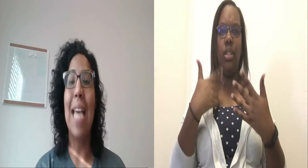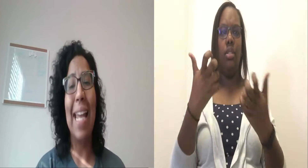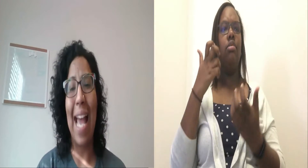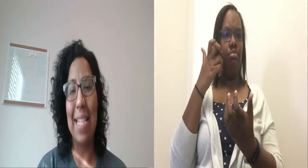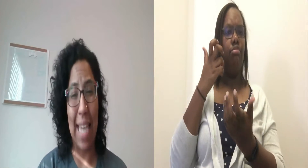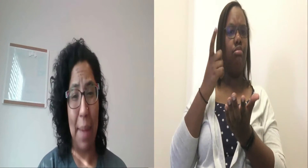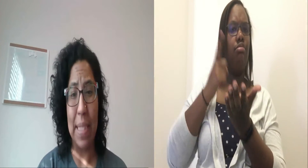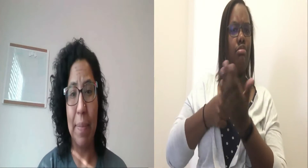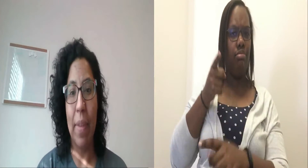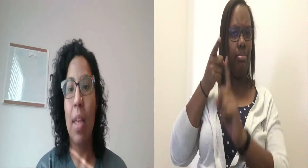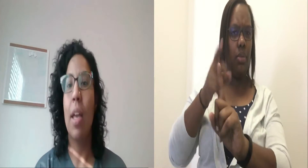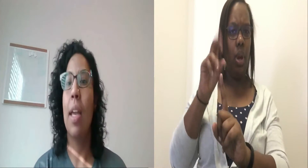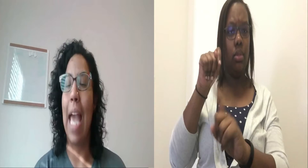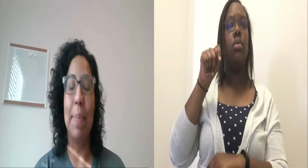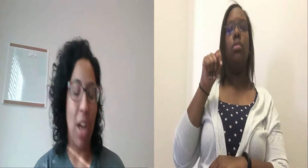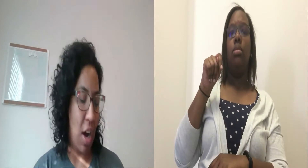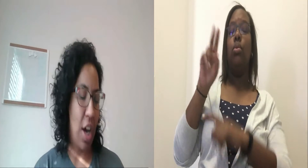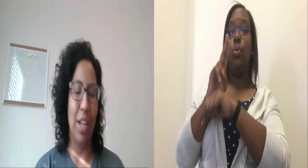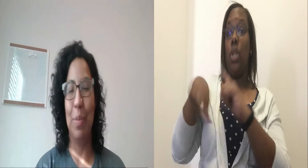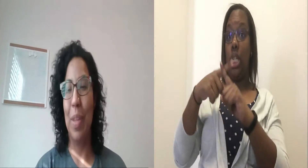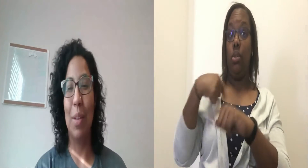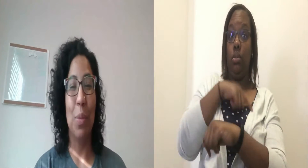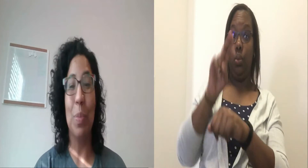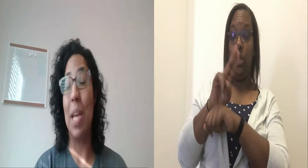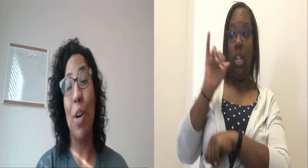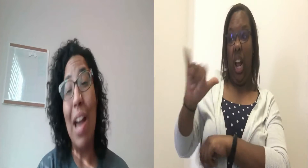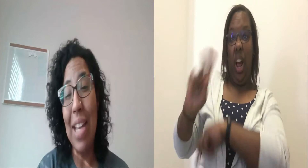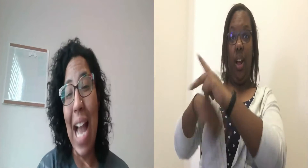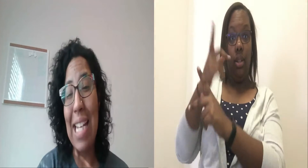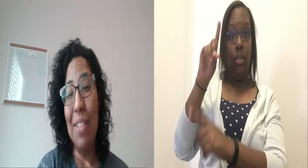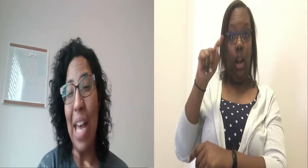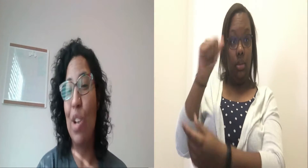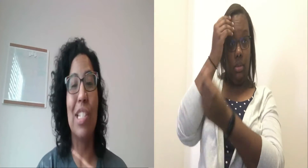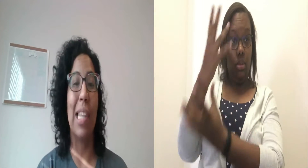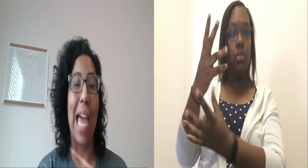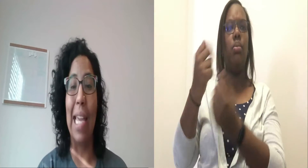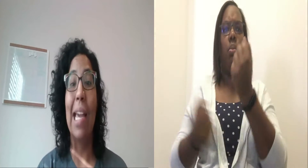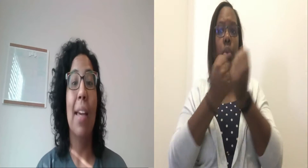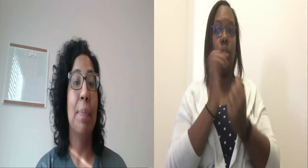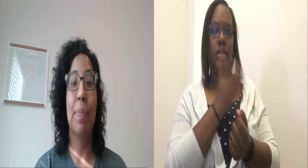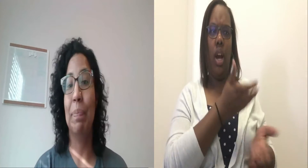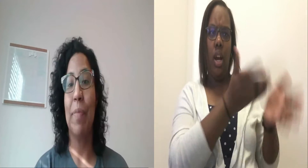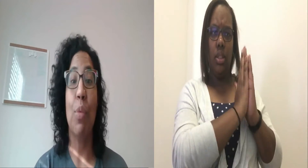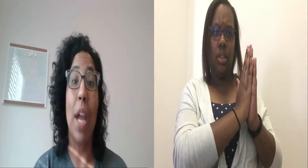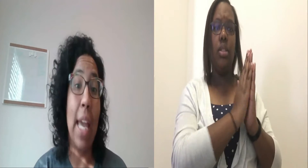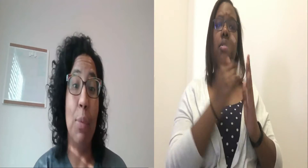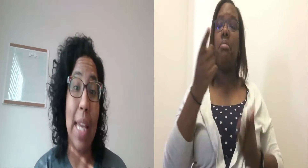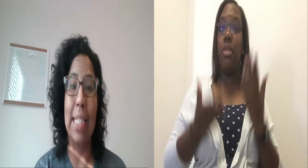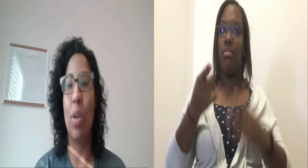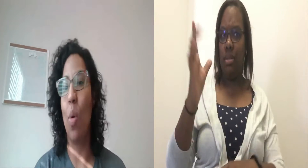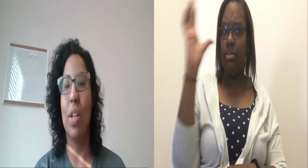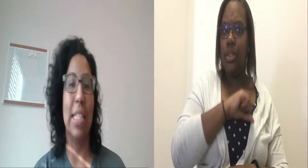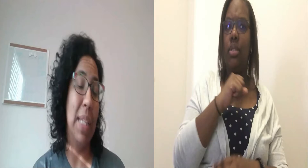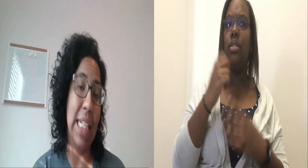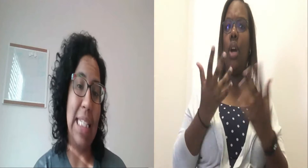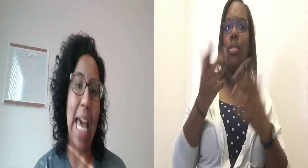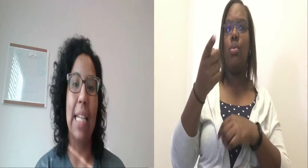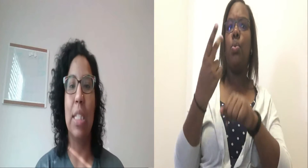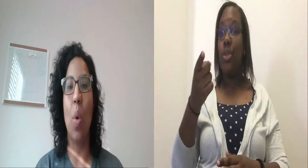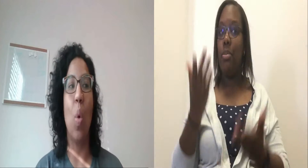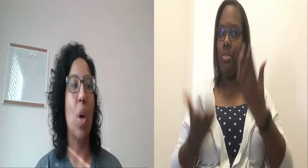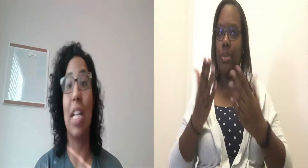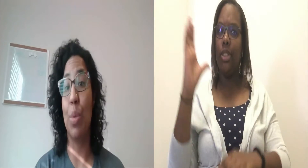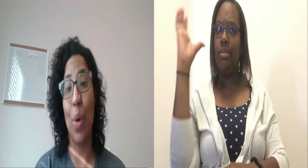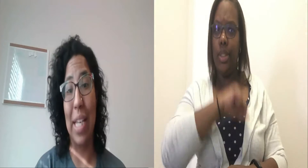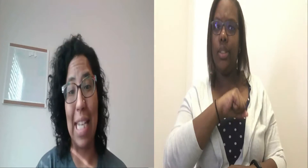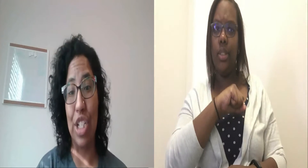Data has gaps. Gaps on demographic identifiers like race or disability status or sexual orientation